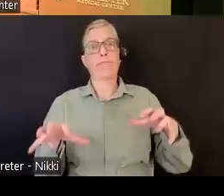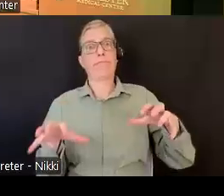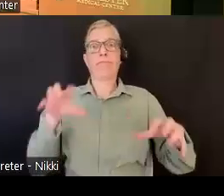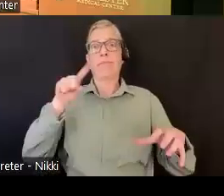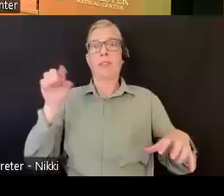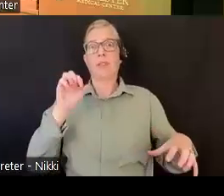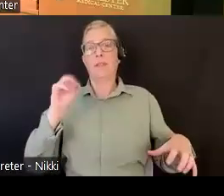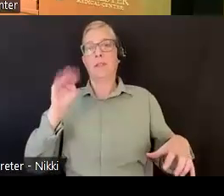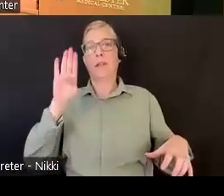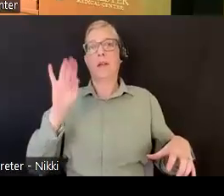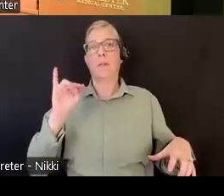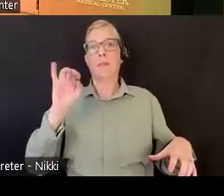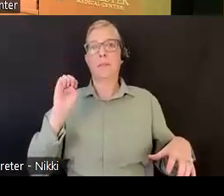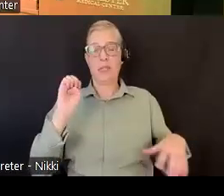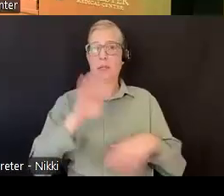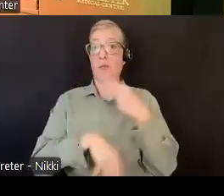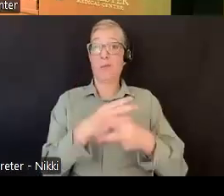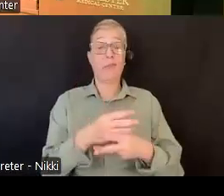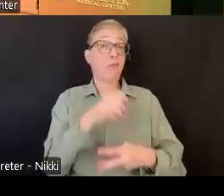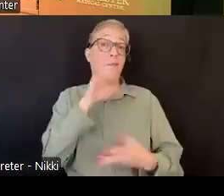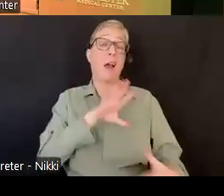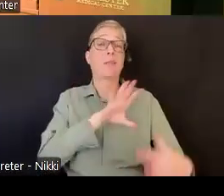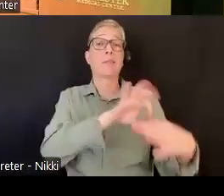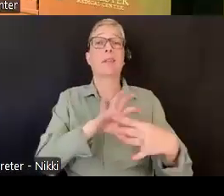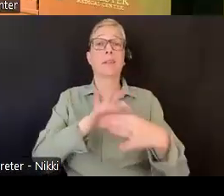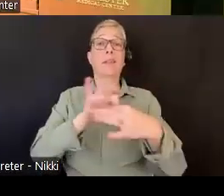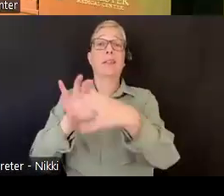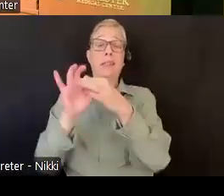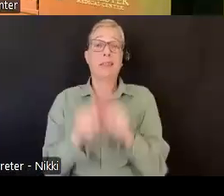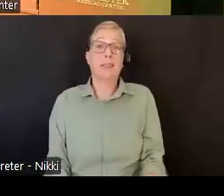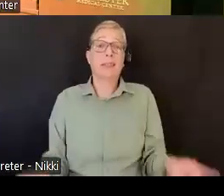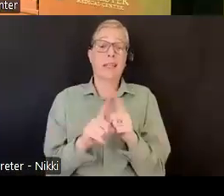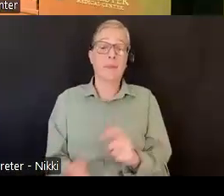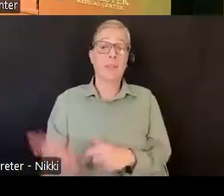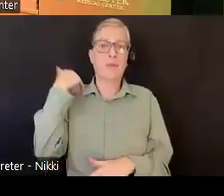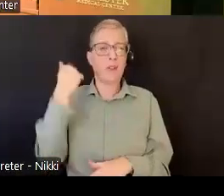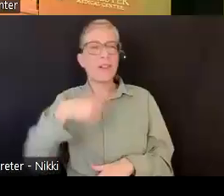with one another but particularly you guys are all you grew up without smartphones you look at